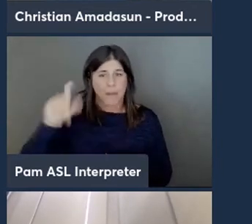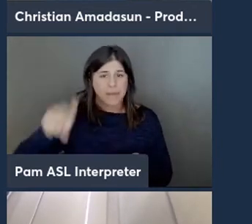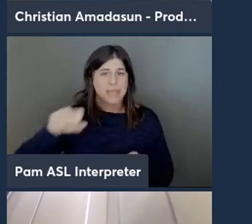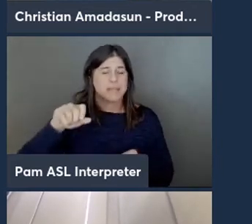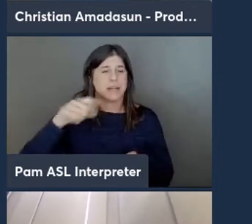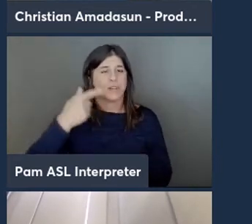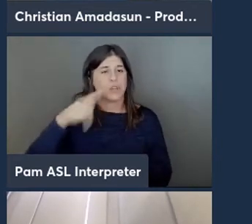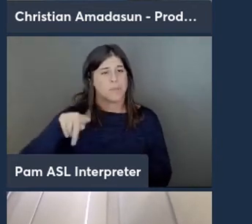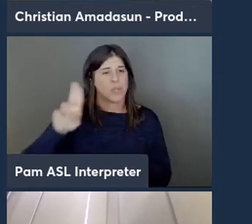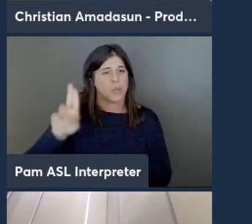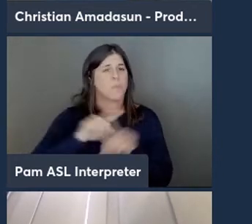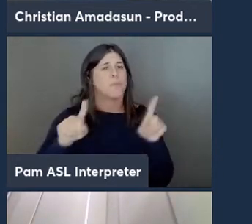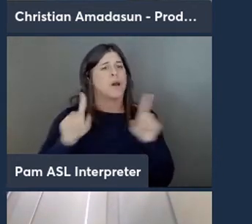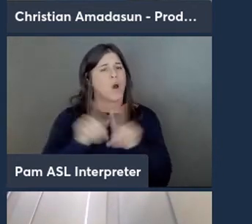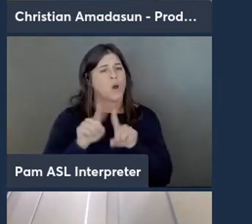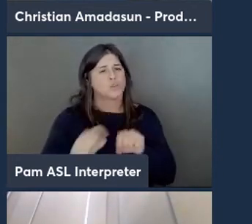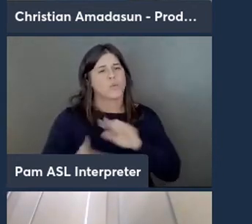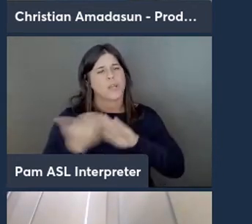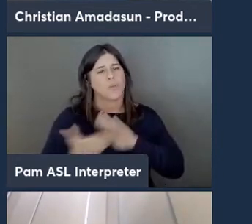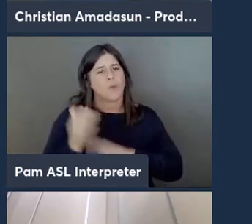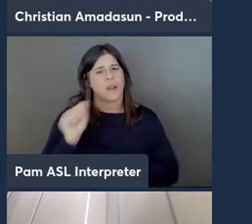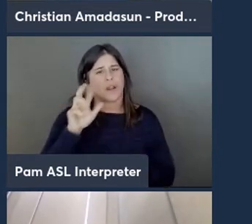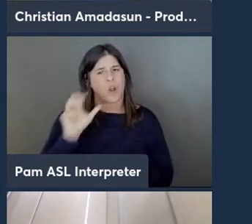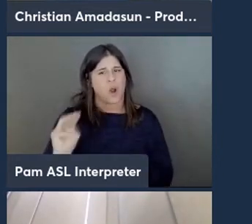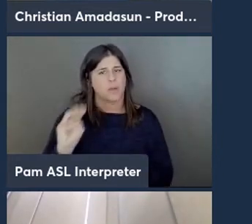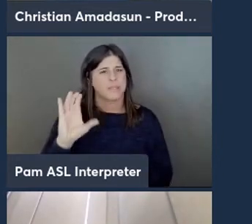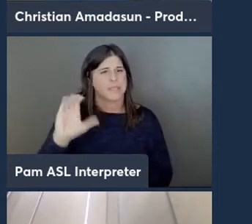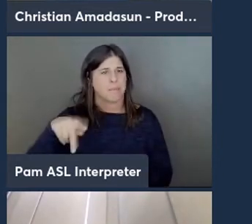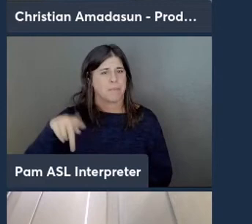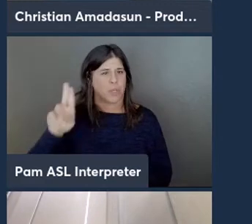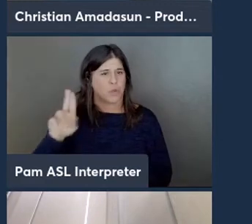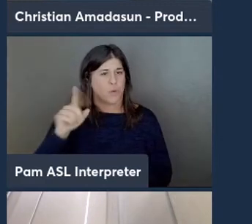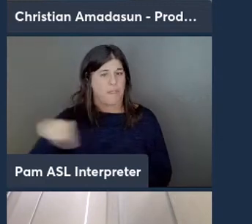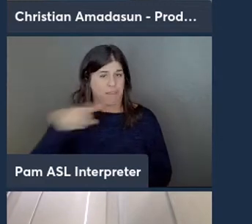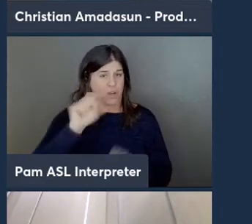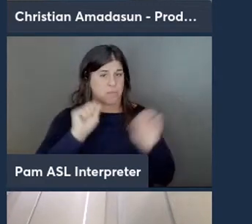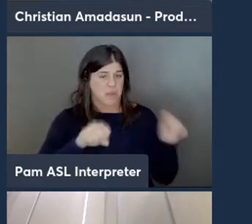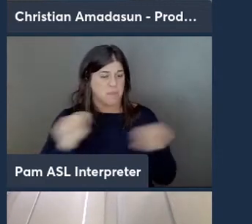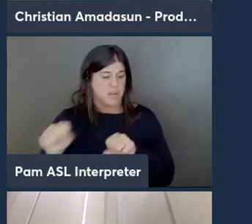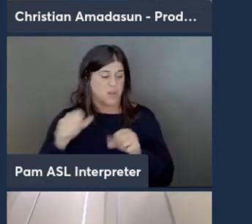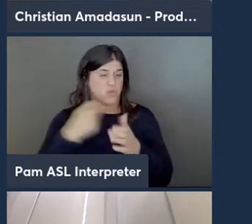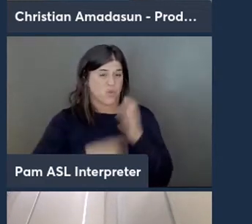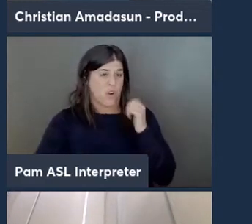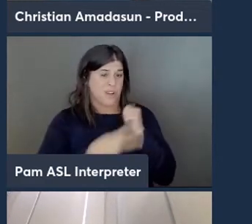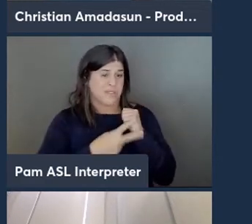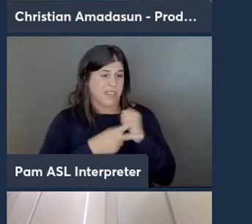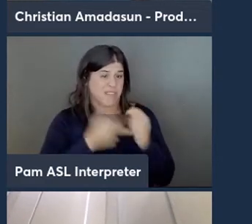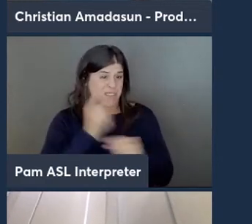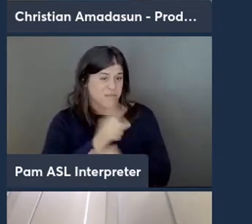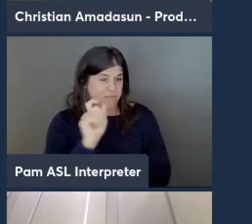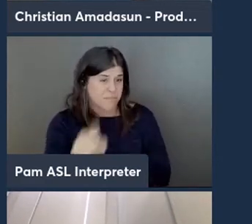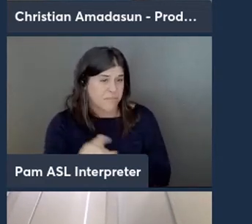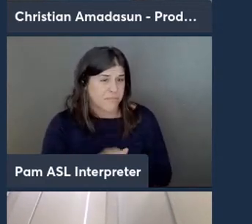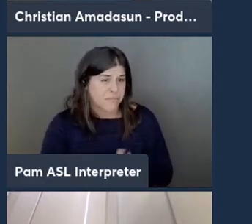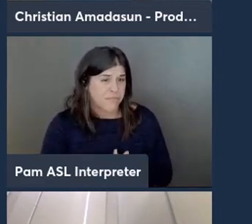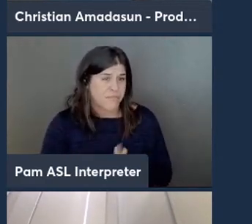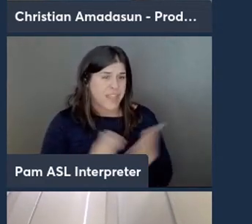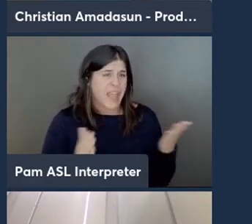but it can also run on ARM CPU. This can be a potential cost savings for you. I cannot talk about GPU's